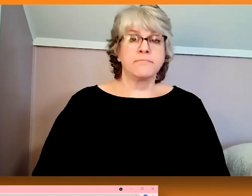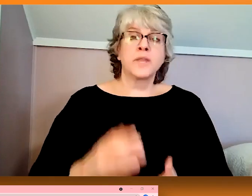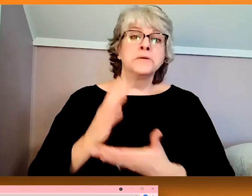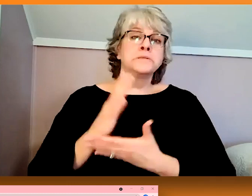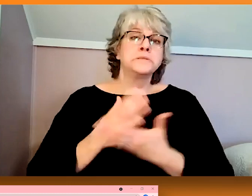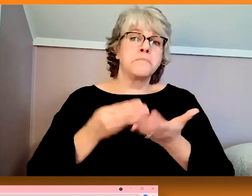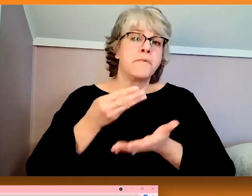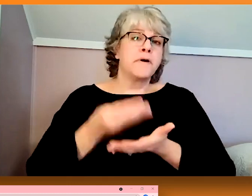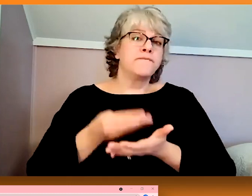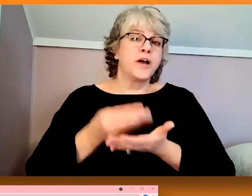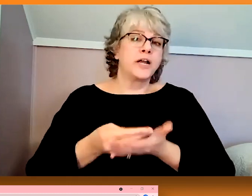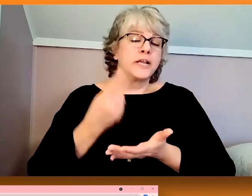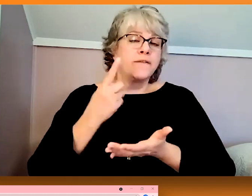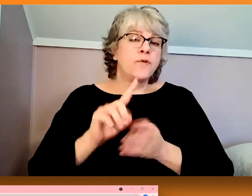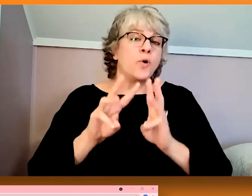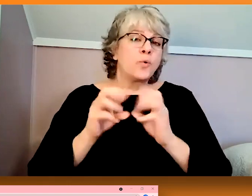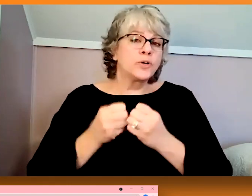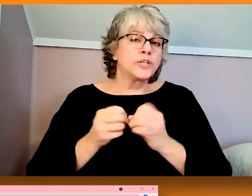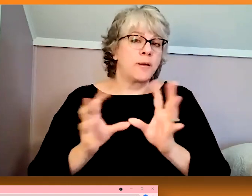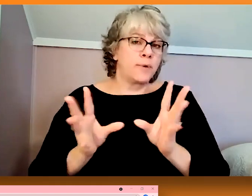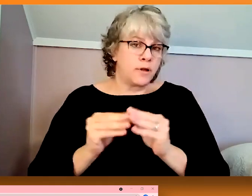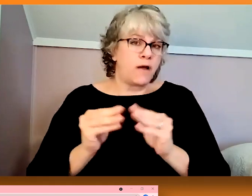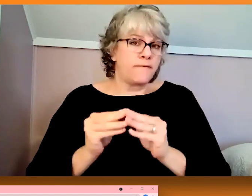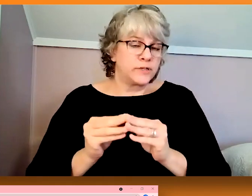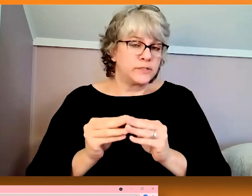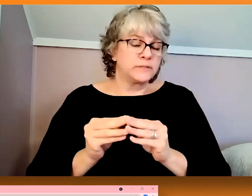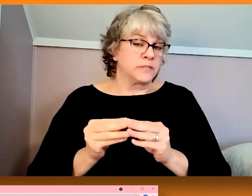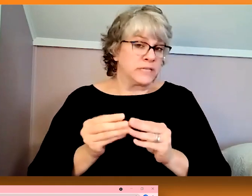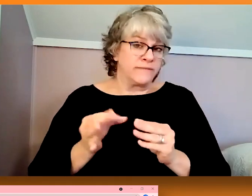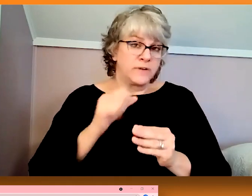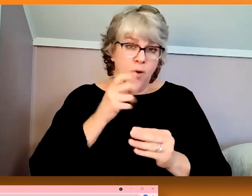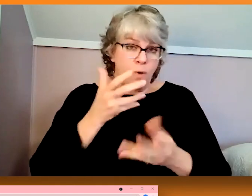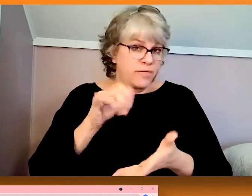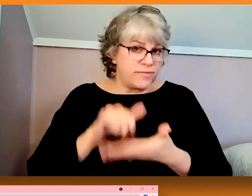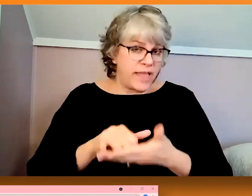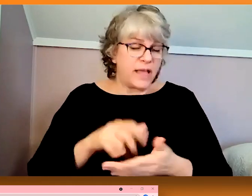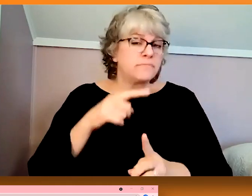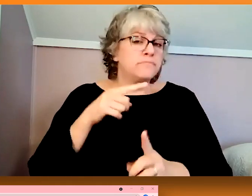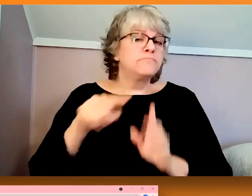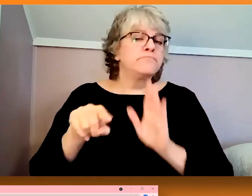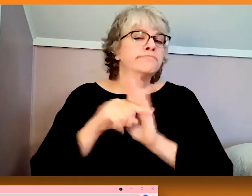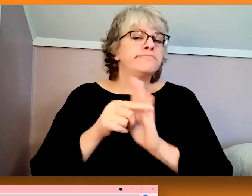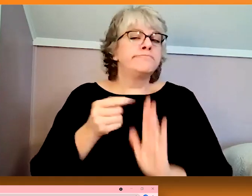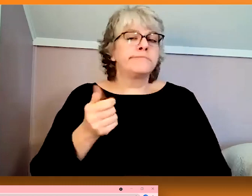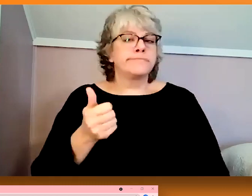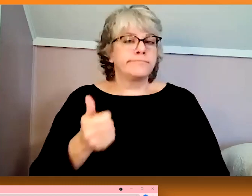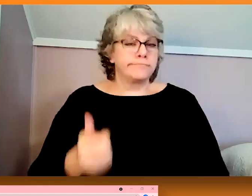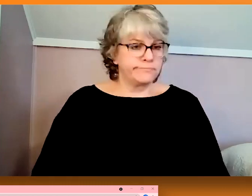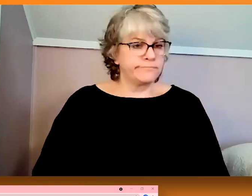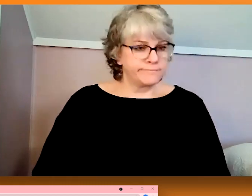for workshops and conferences, but if you're looking for research, that is of no interest to you.